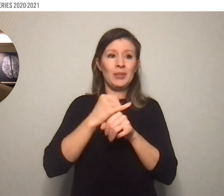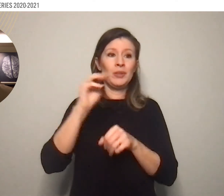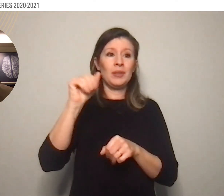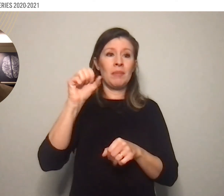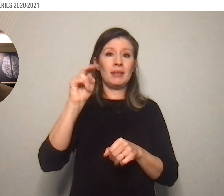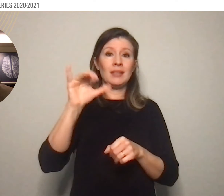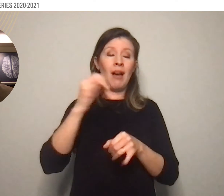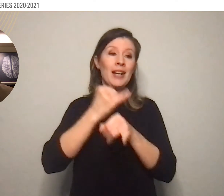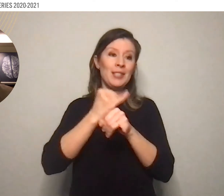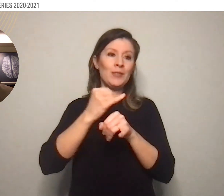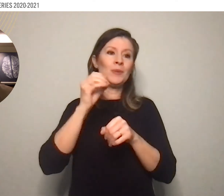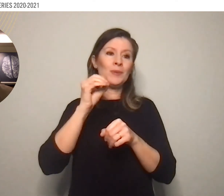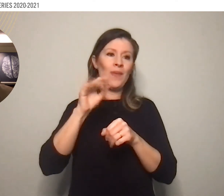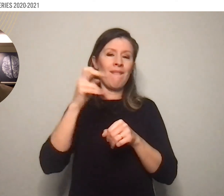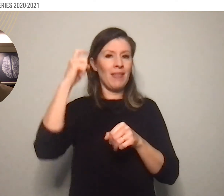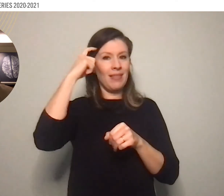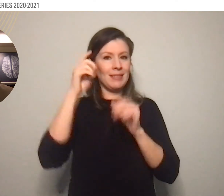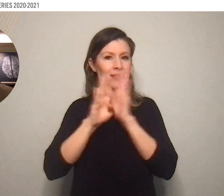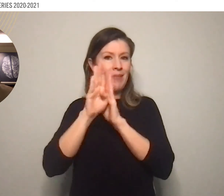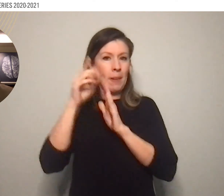my new institute the masonic institute of the developing brain.